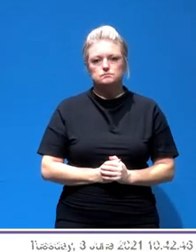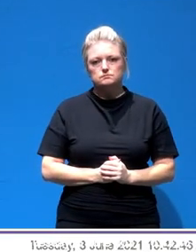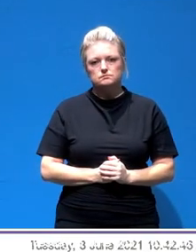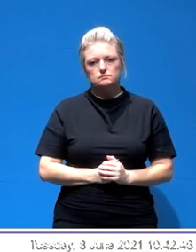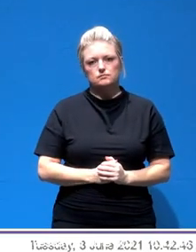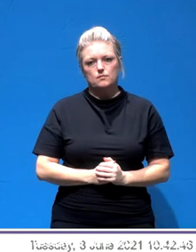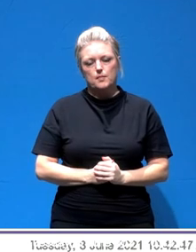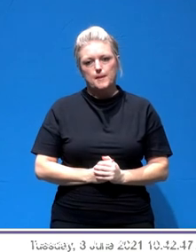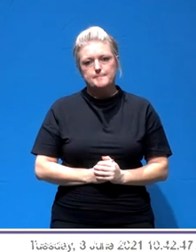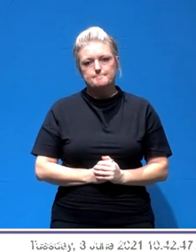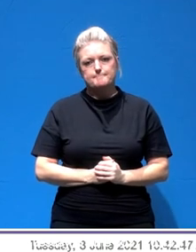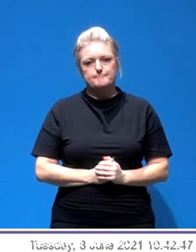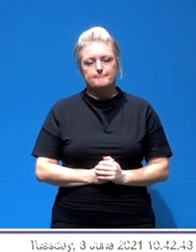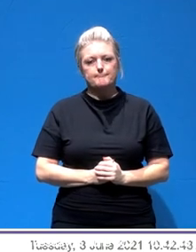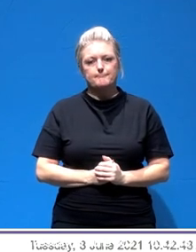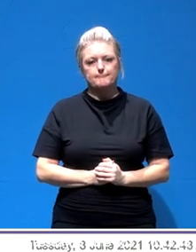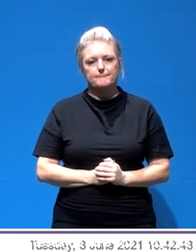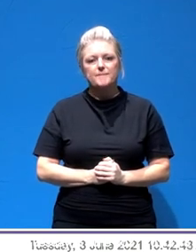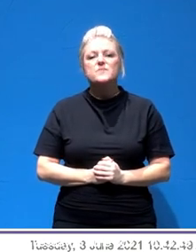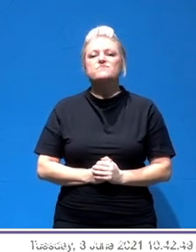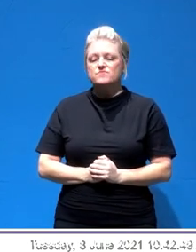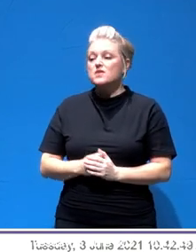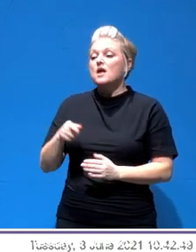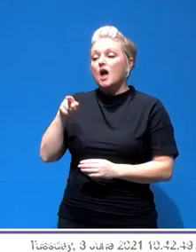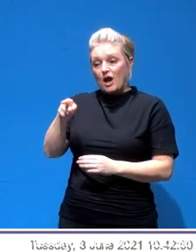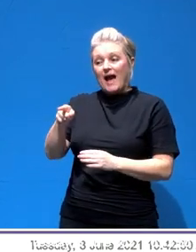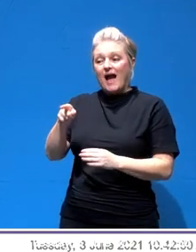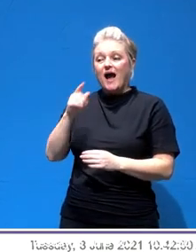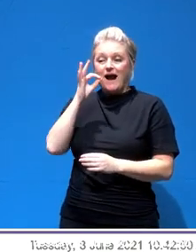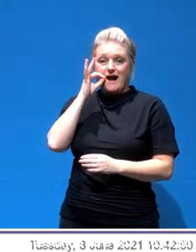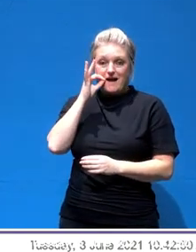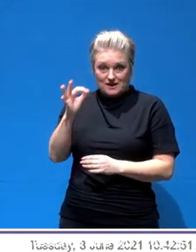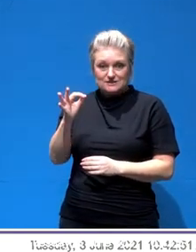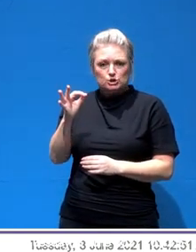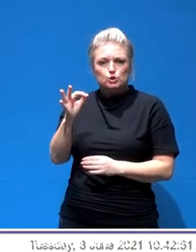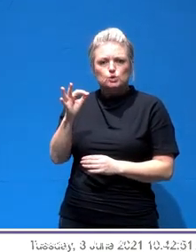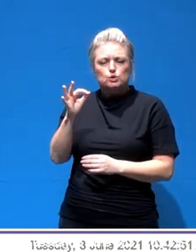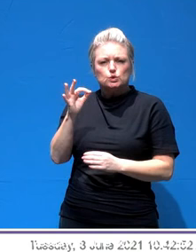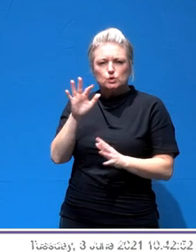Ms Rogers, can I just ask you, so that Commissioners can see the angles of it,